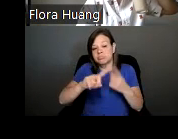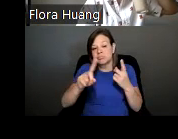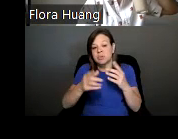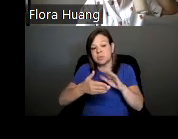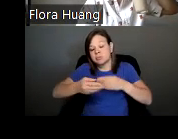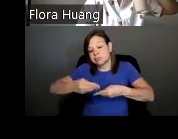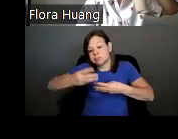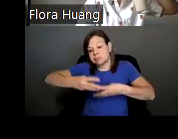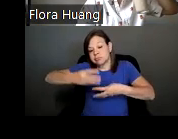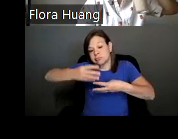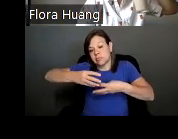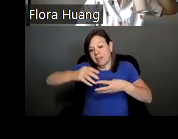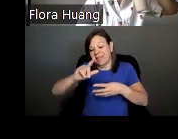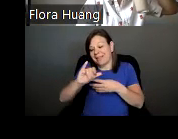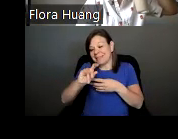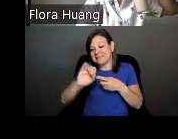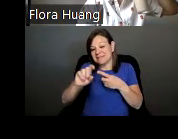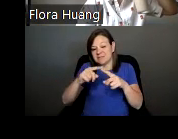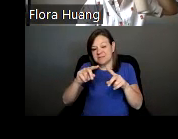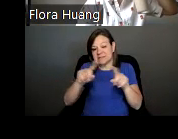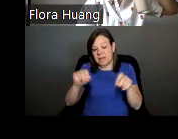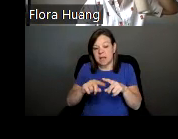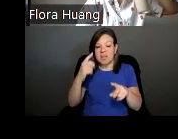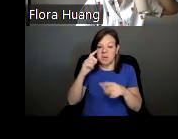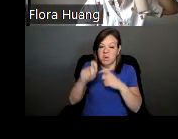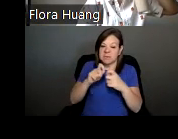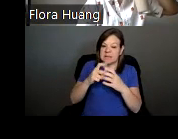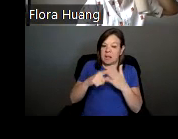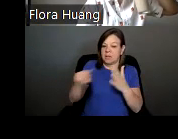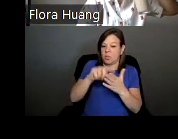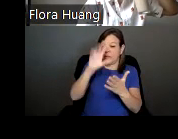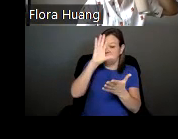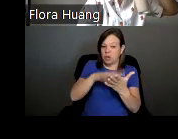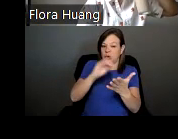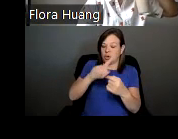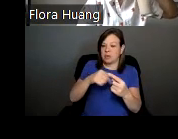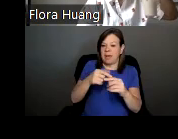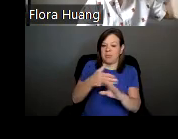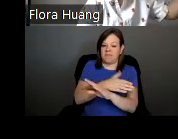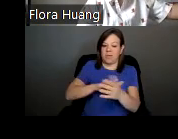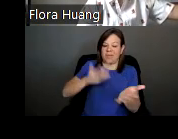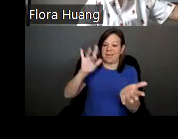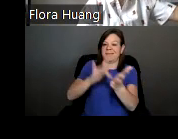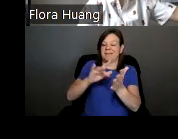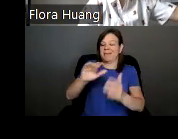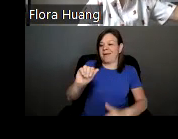they'll know exactly what they're going to be learning about before they click on, or activate one of the slides.